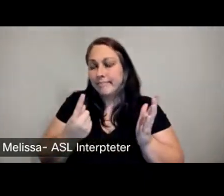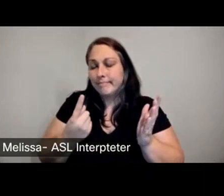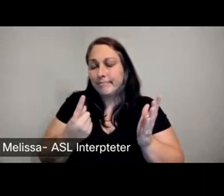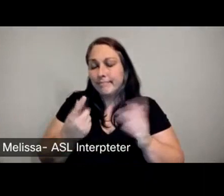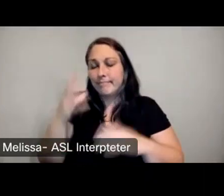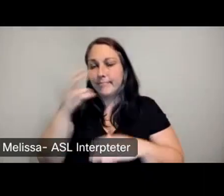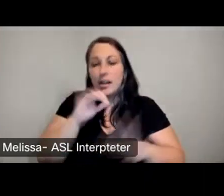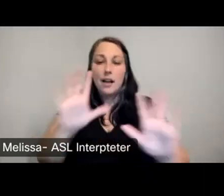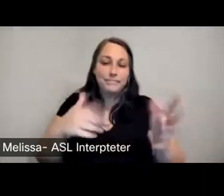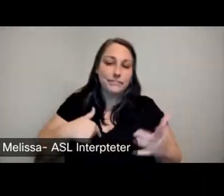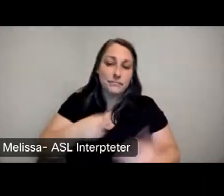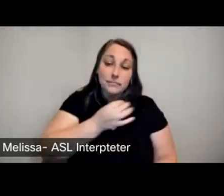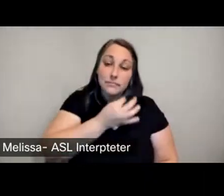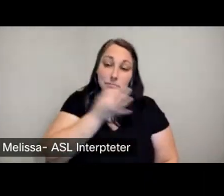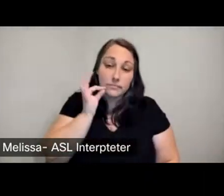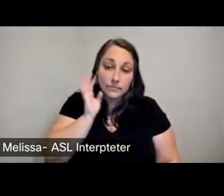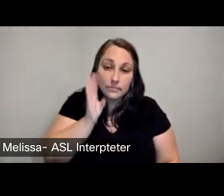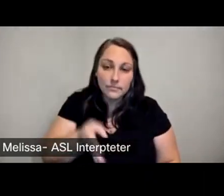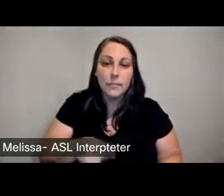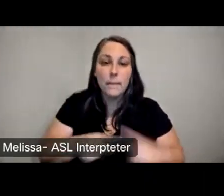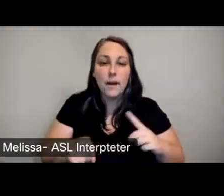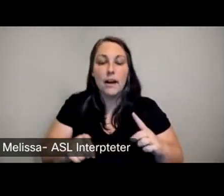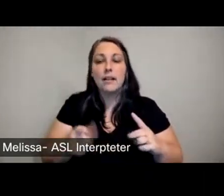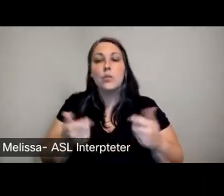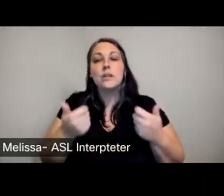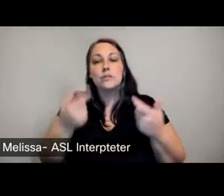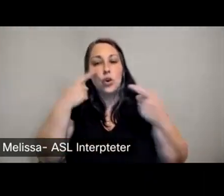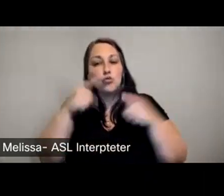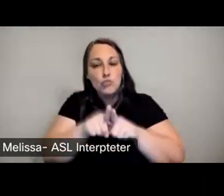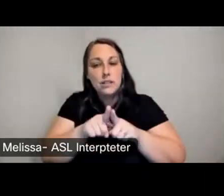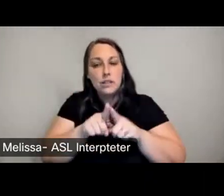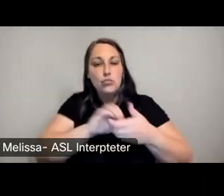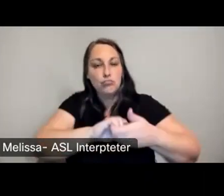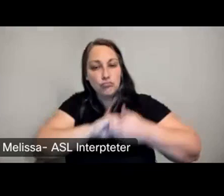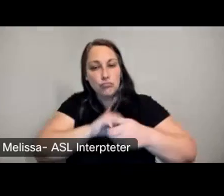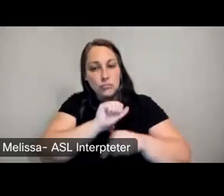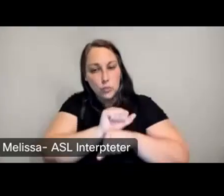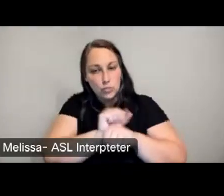probably said enough so let's just talk more and agree to work together yeah yeah about that and